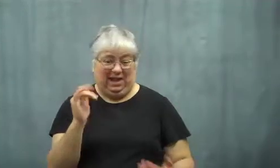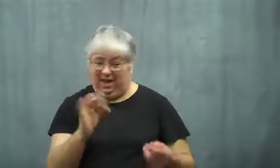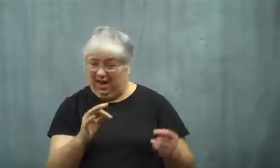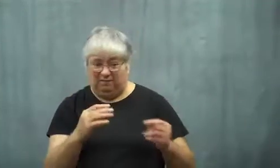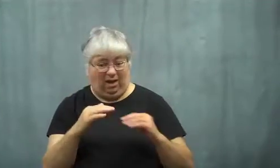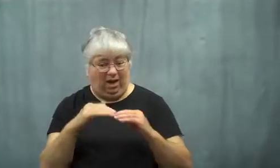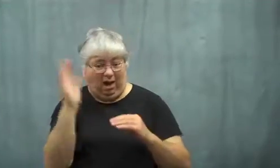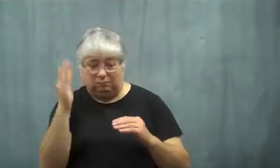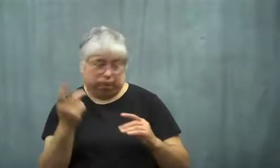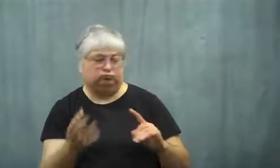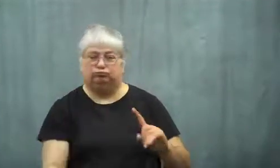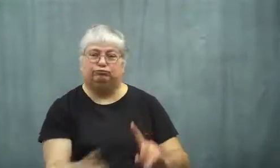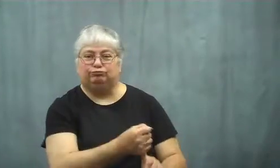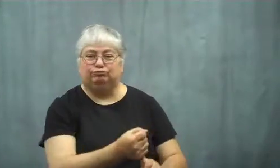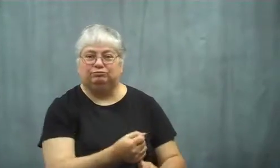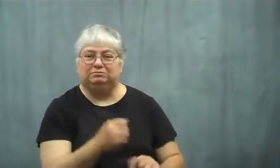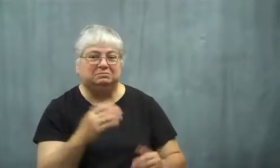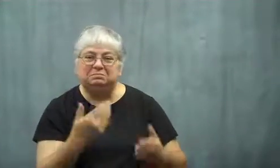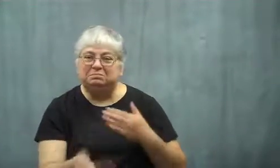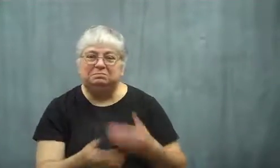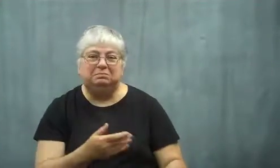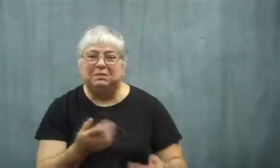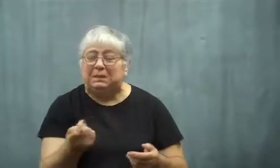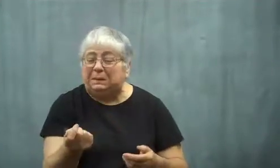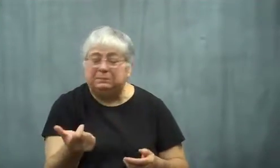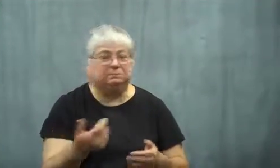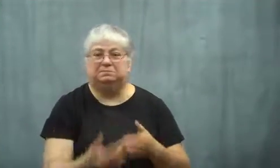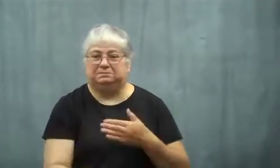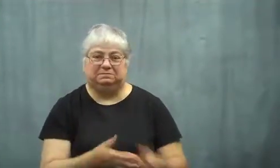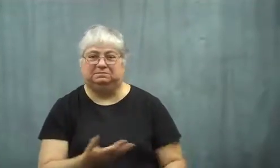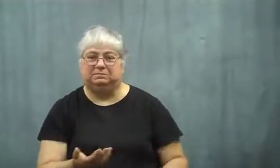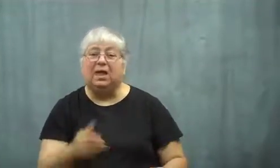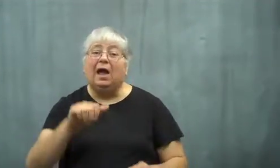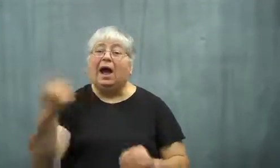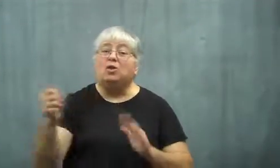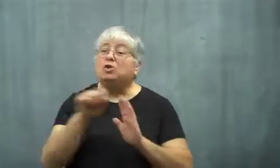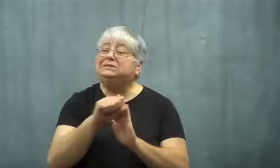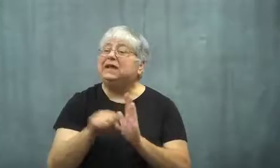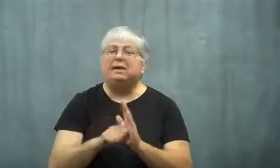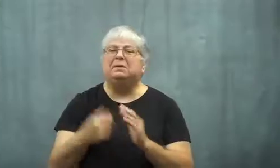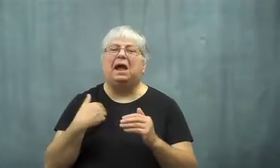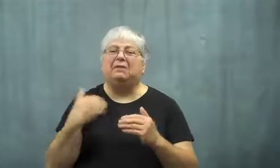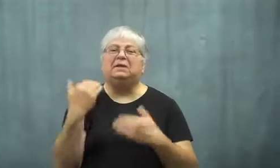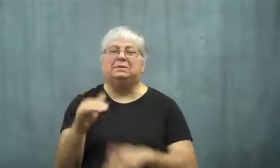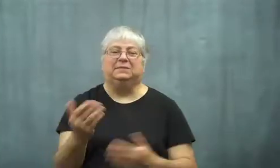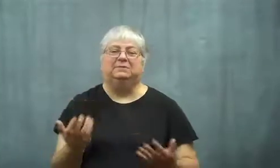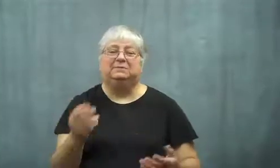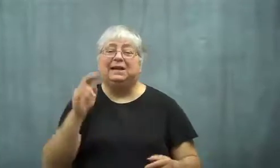Anyone registering any amount can be arrested.